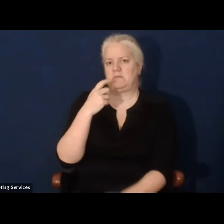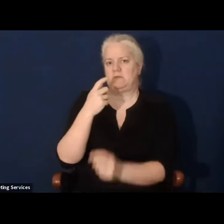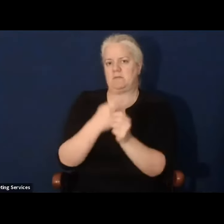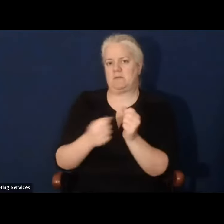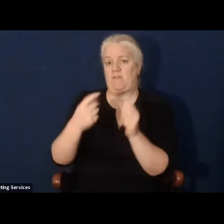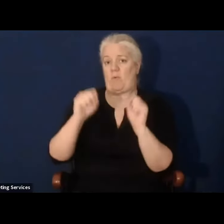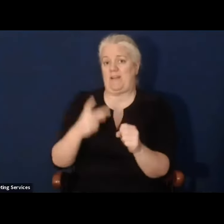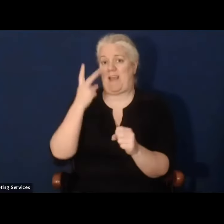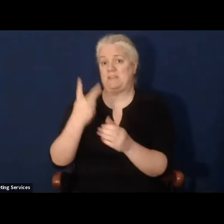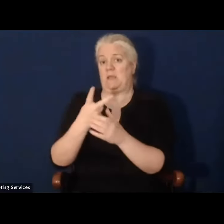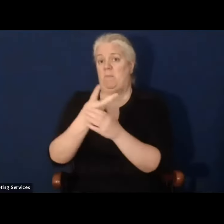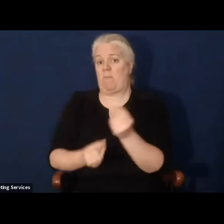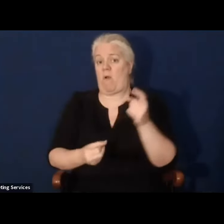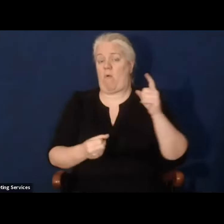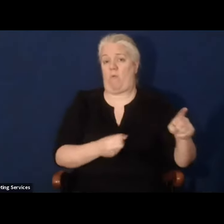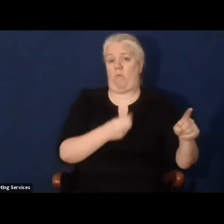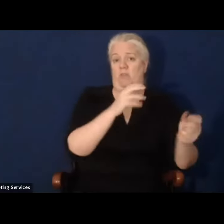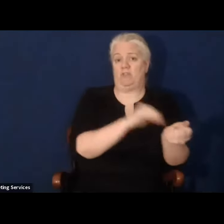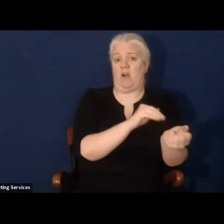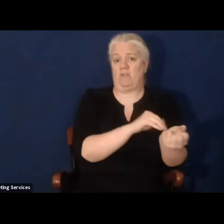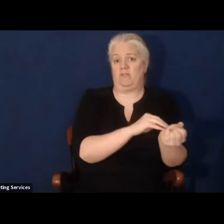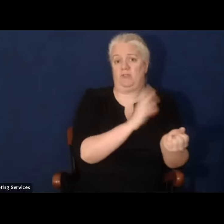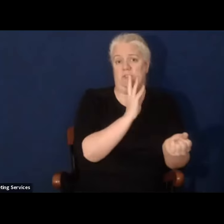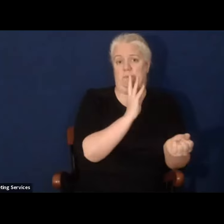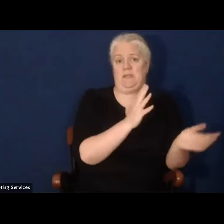Jonathan Novick: Right. to see the speaker and the interpreter at the same time now.